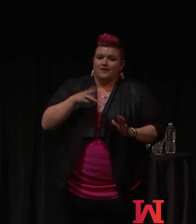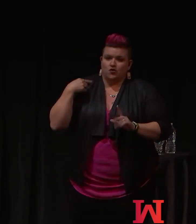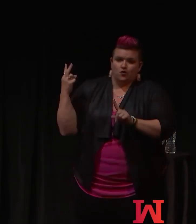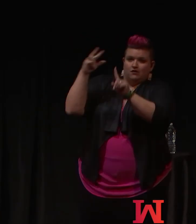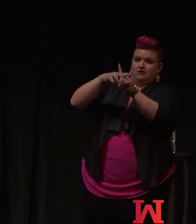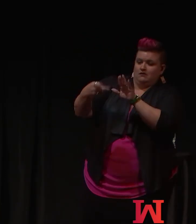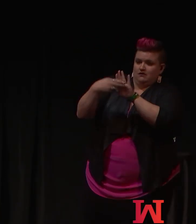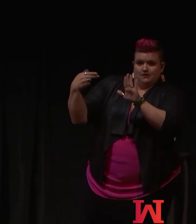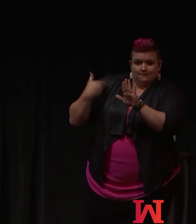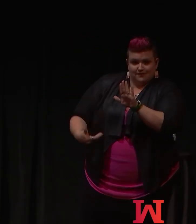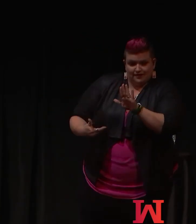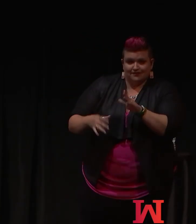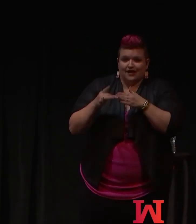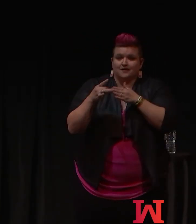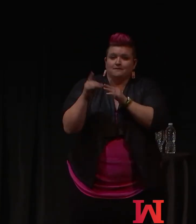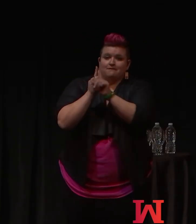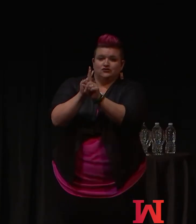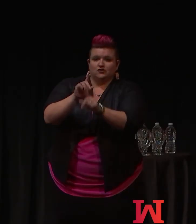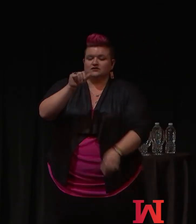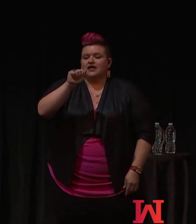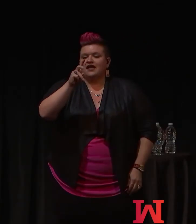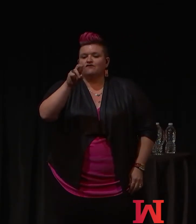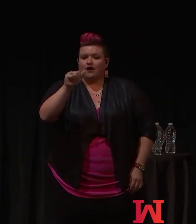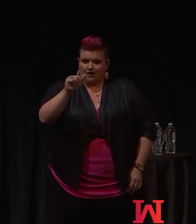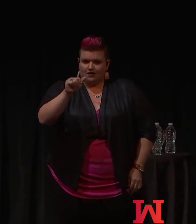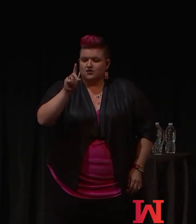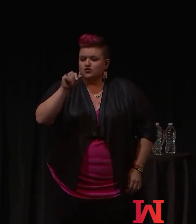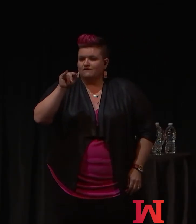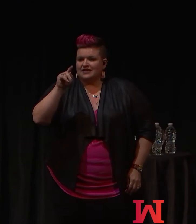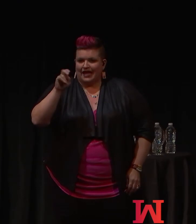and mentors like Ava DuVernay, who remind me to continue